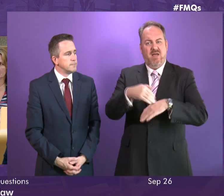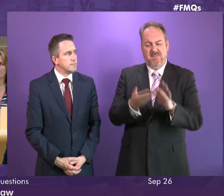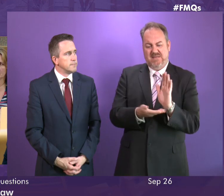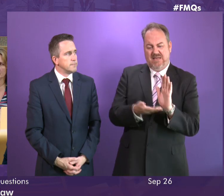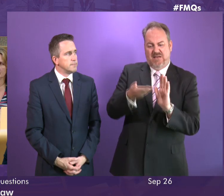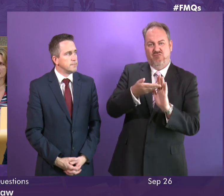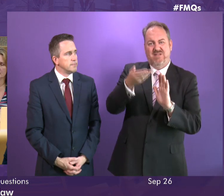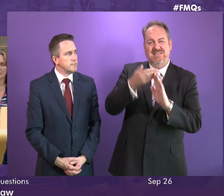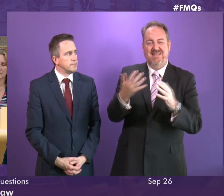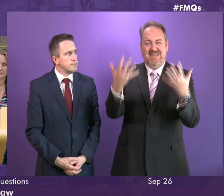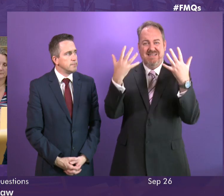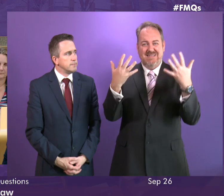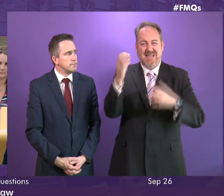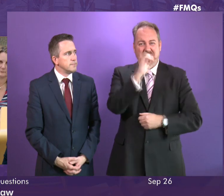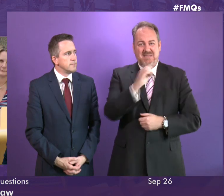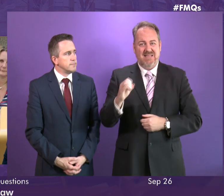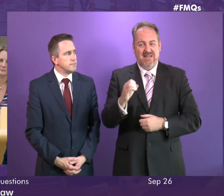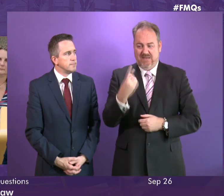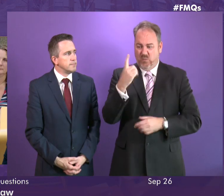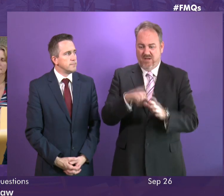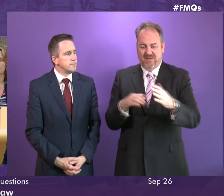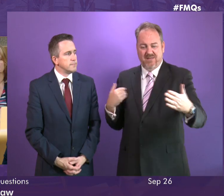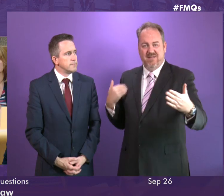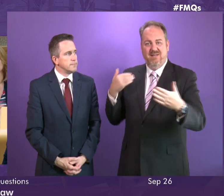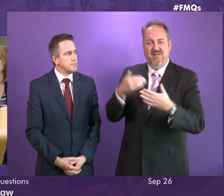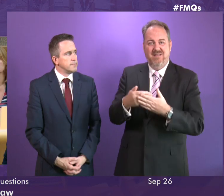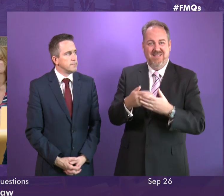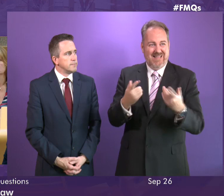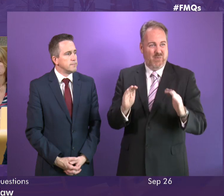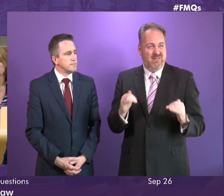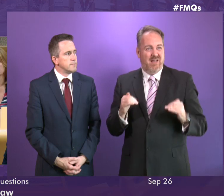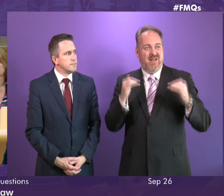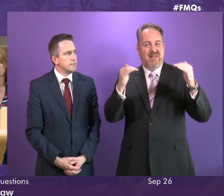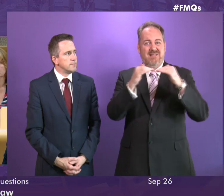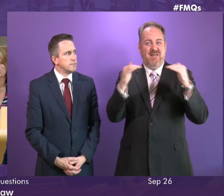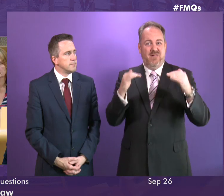10 per cent in just one year, and is now at its highest level for seven years. I am not